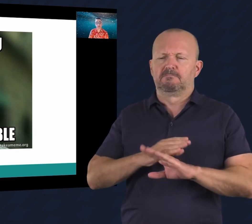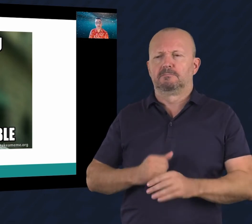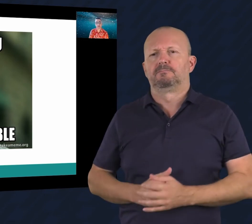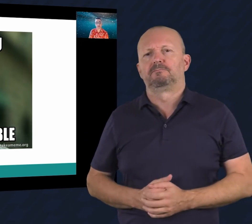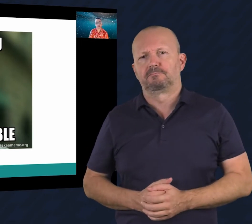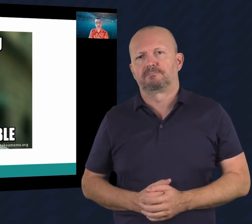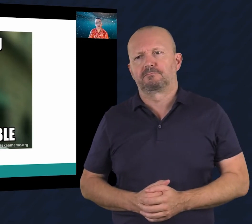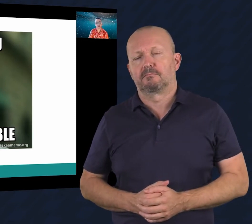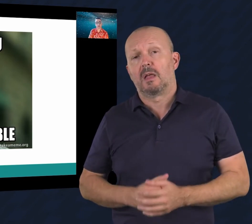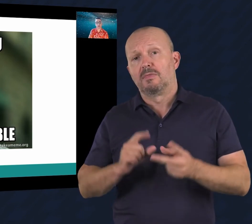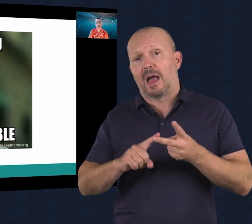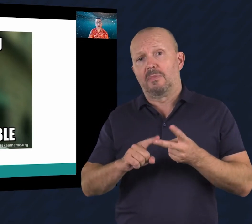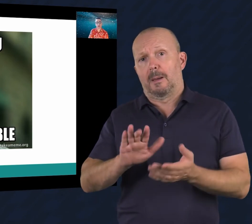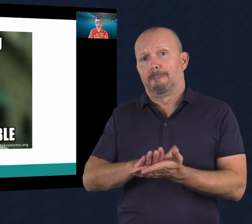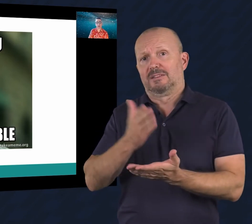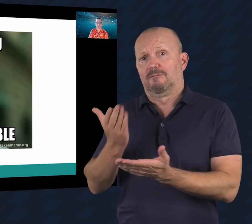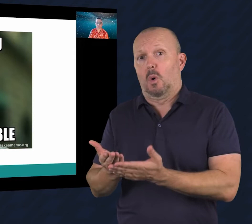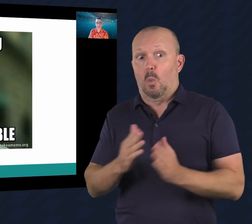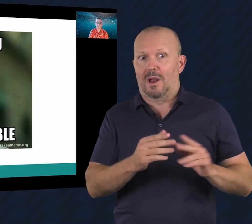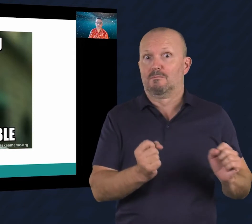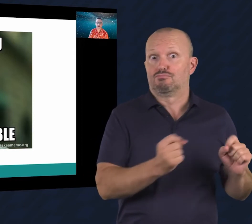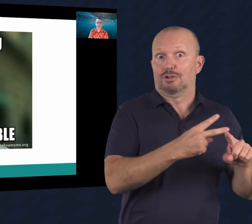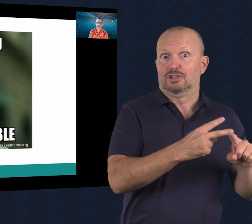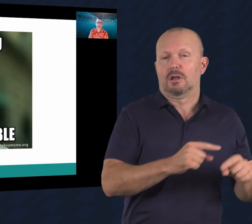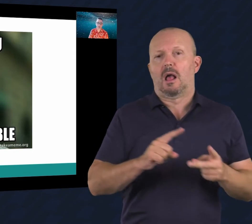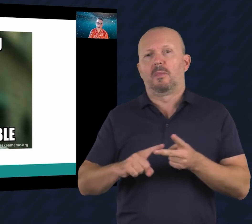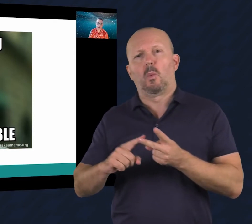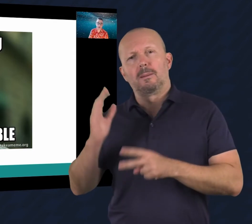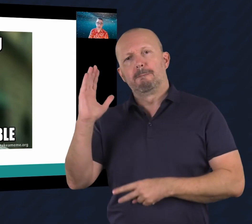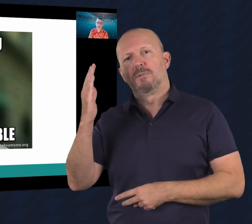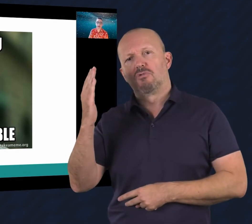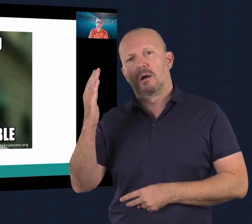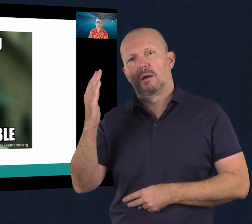speaks to the second metaphor we use to describe our site, that it serves as a mirror for our content partners